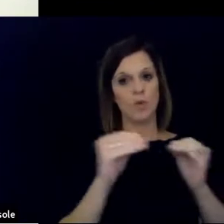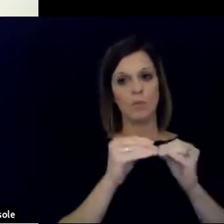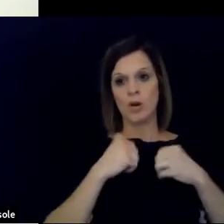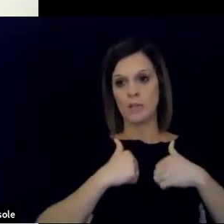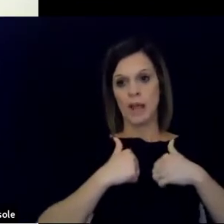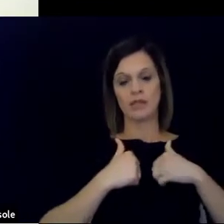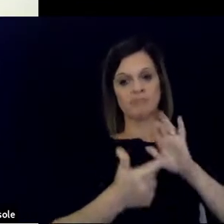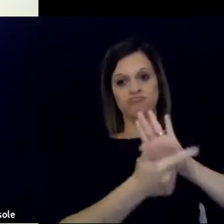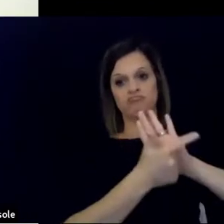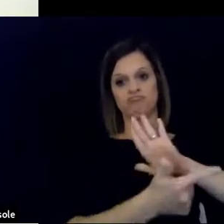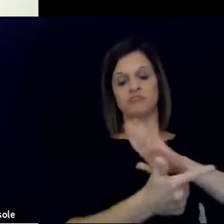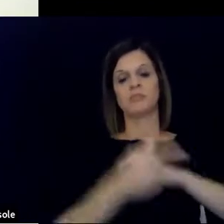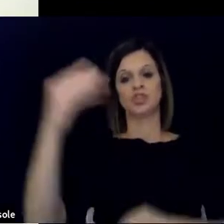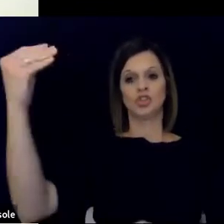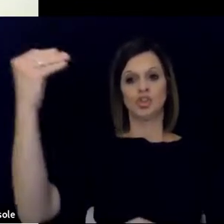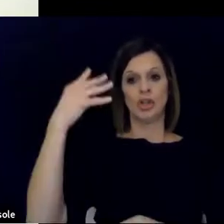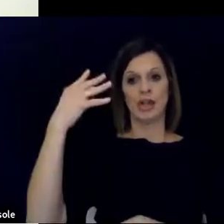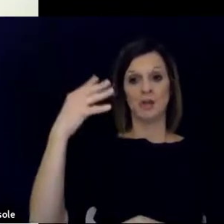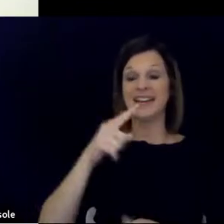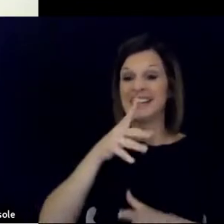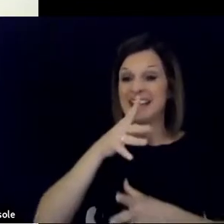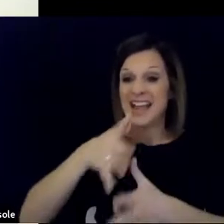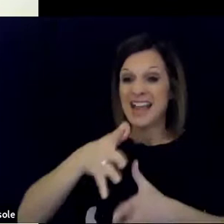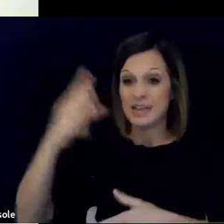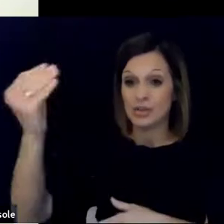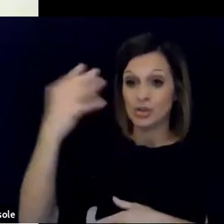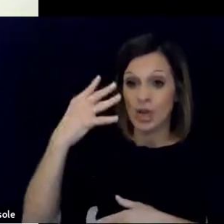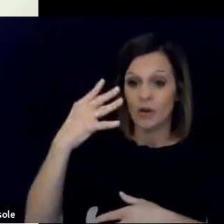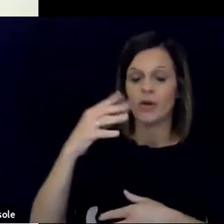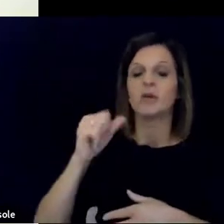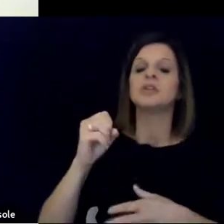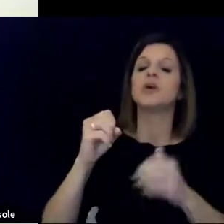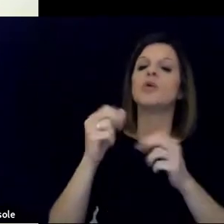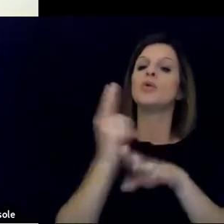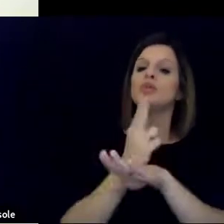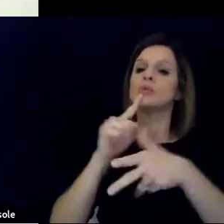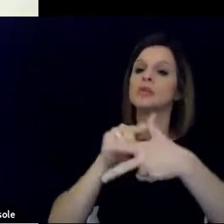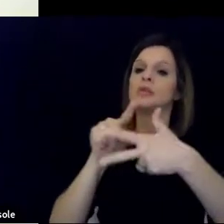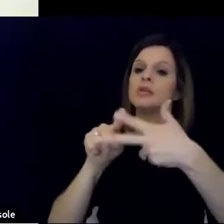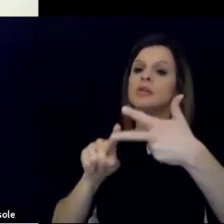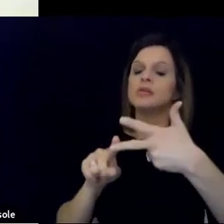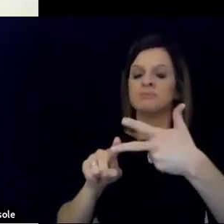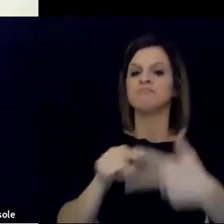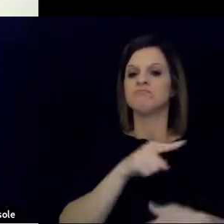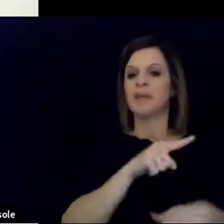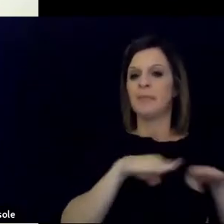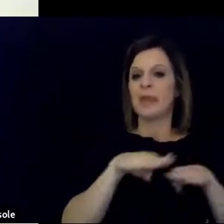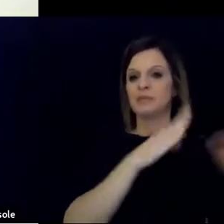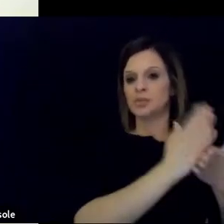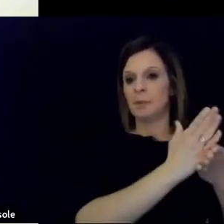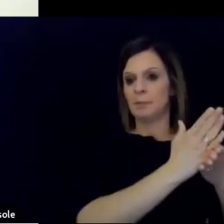So, a combination of those things, he stopped feces smearing. The button pulling.